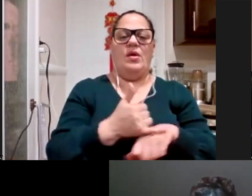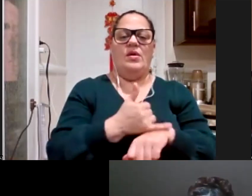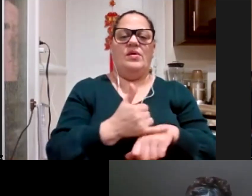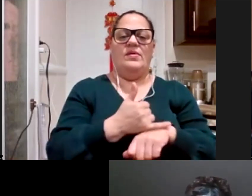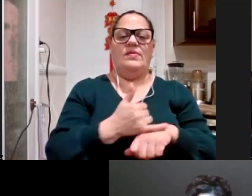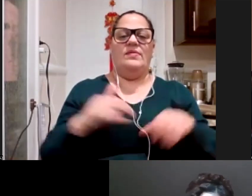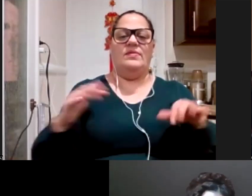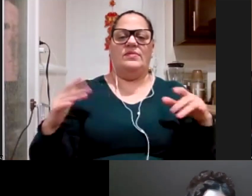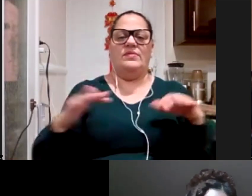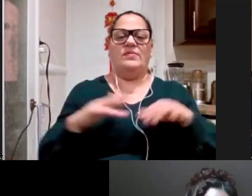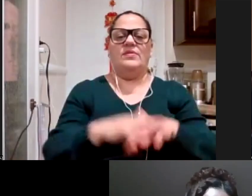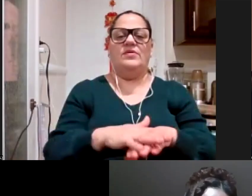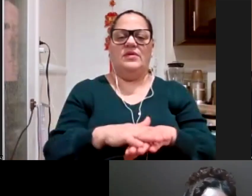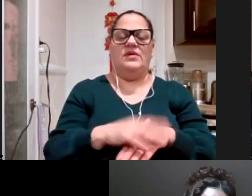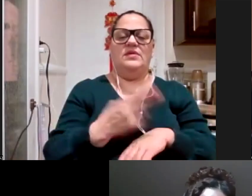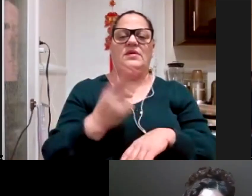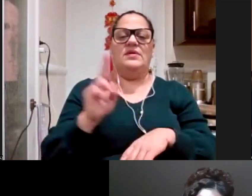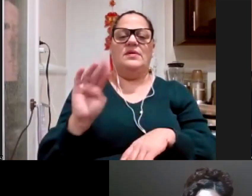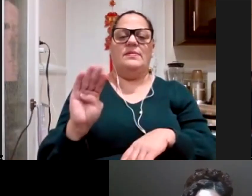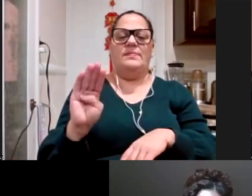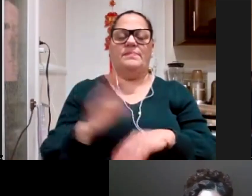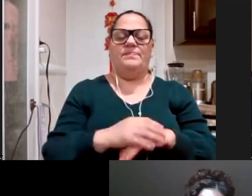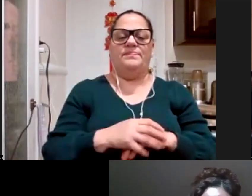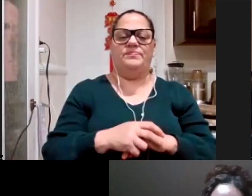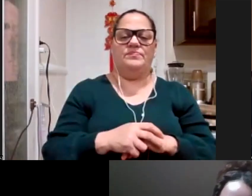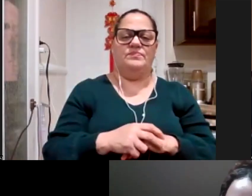hub. [SUSAN]